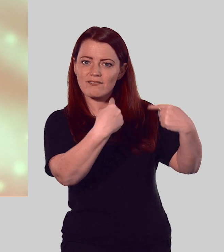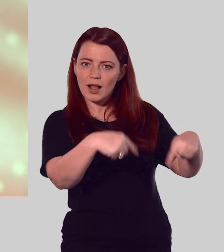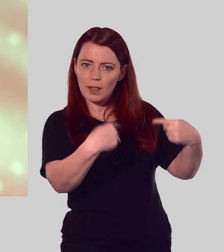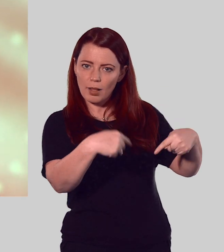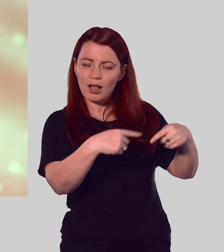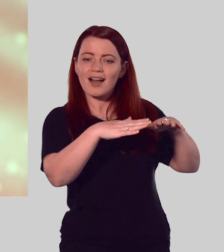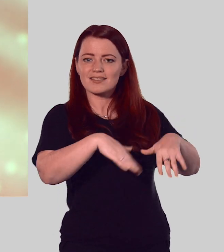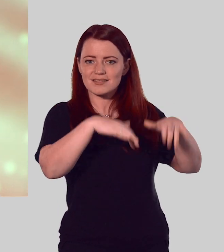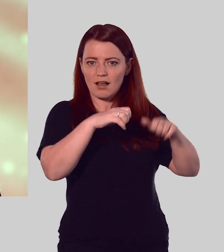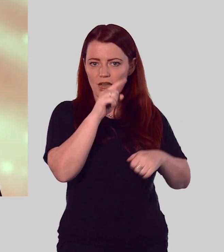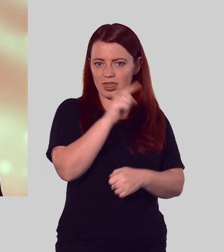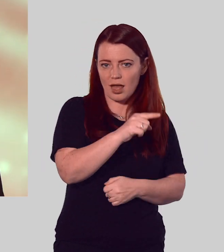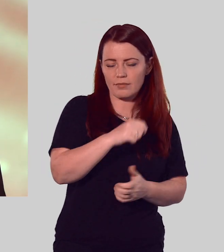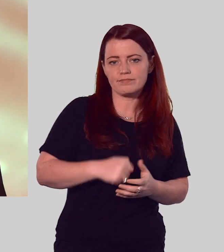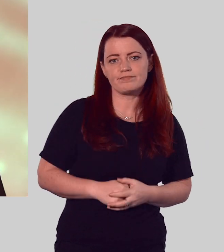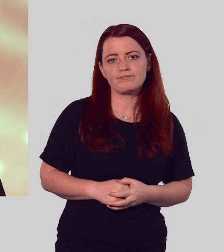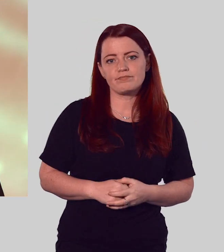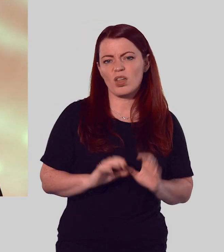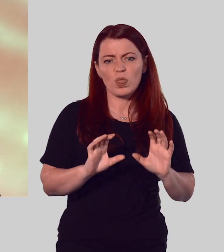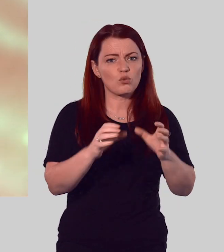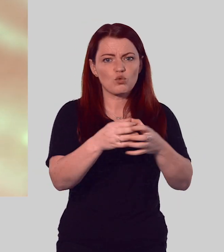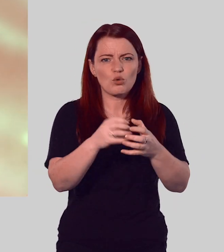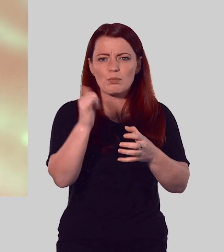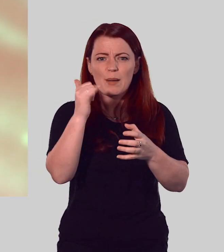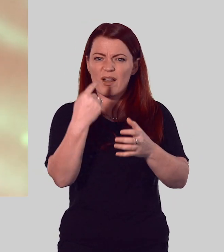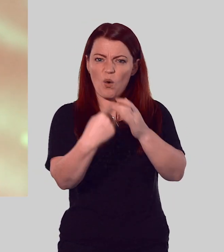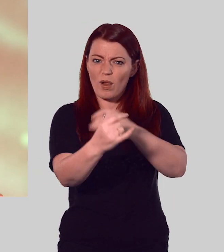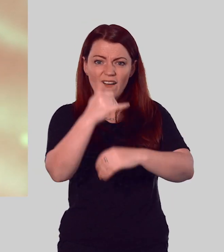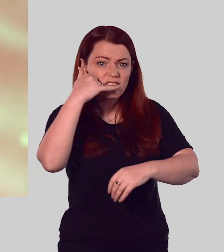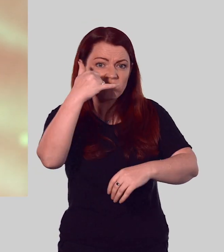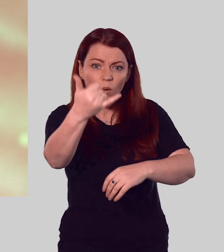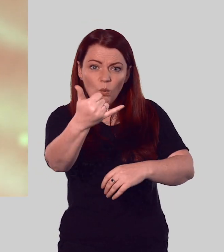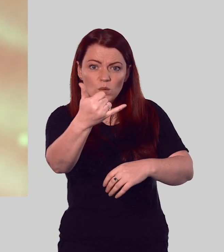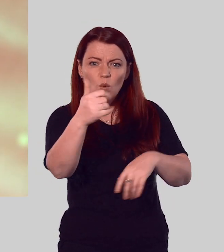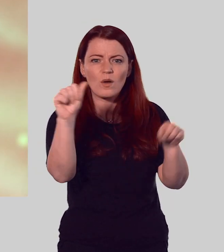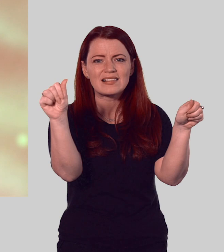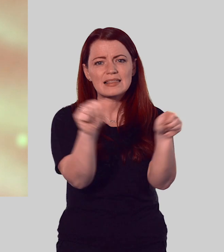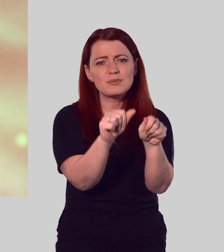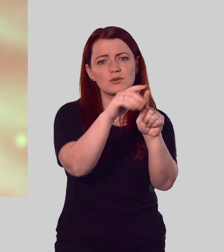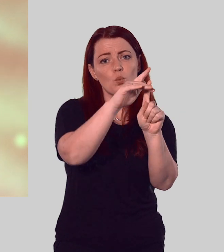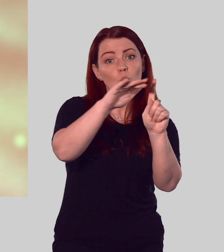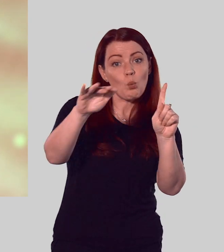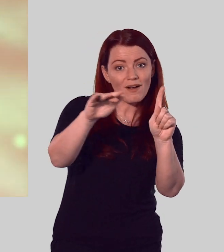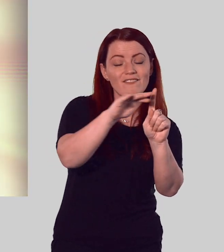your group may only have access to phones and may have limited wi-fi for example.